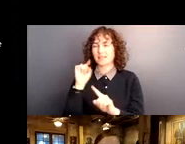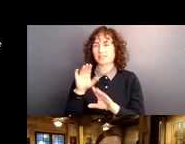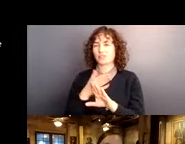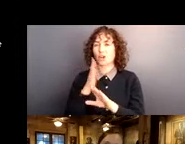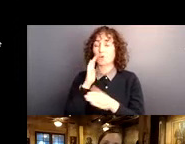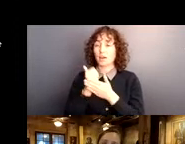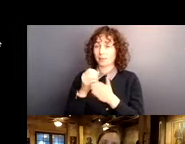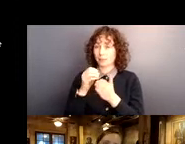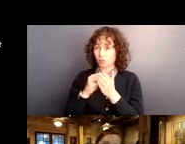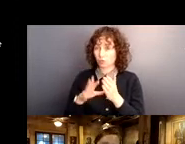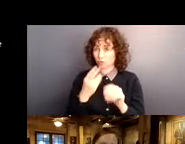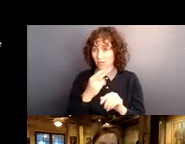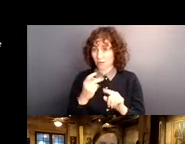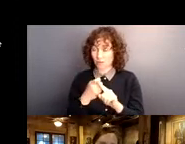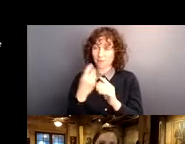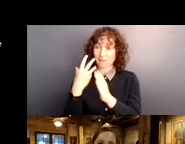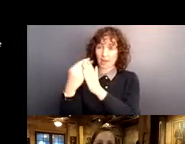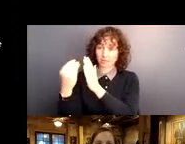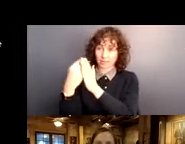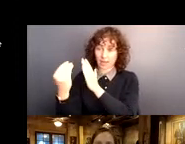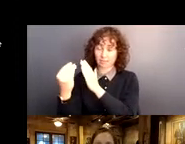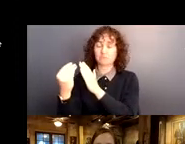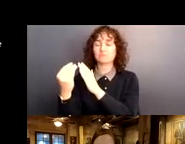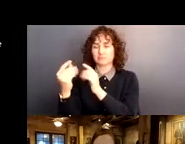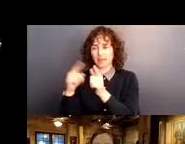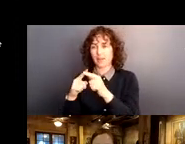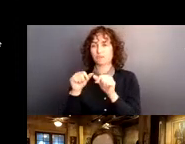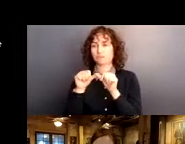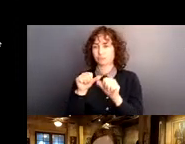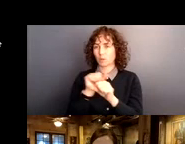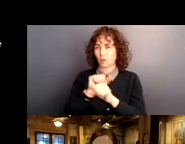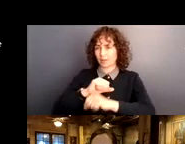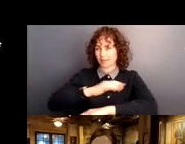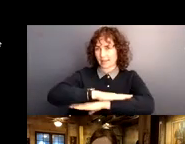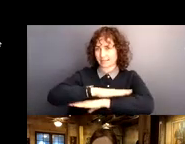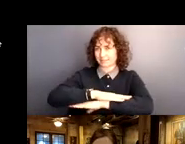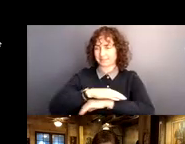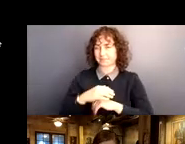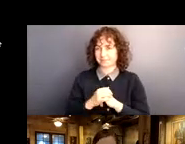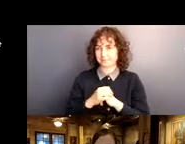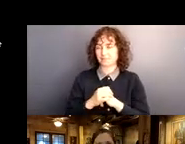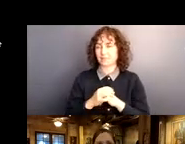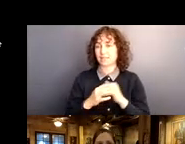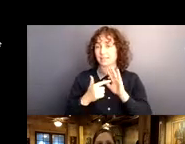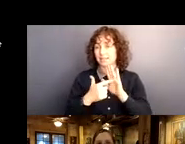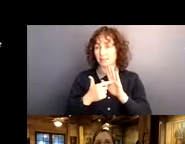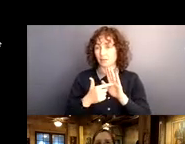from being outside to then doing work at their desks. So the example is,